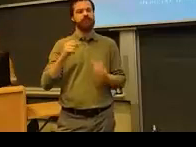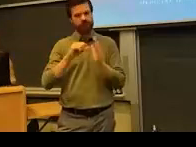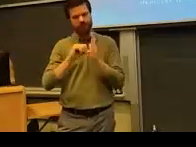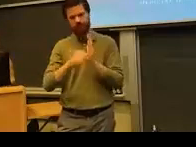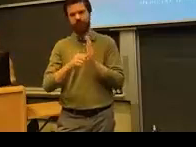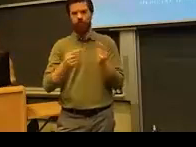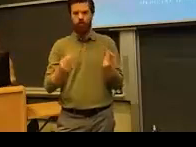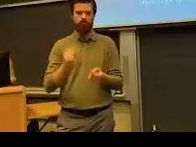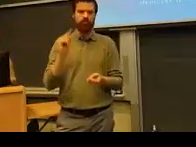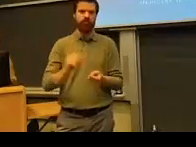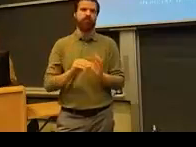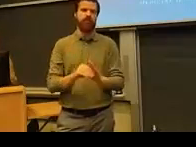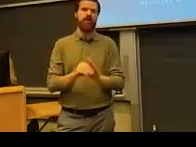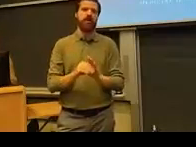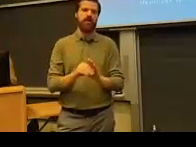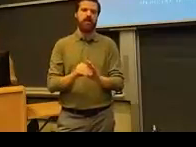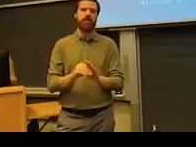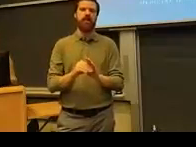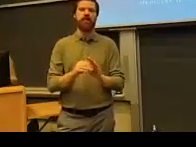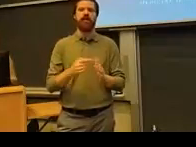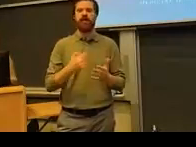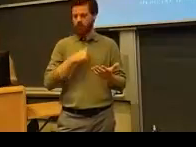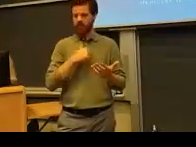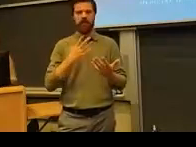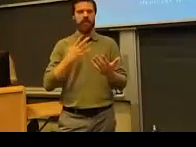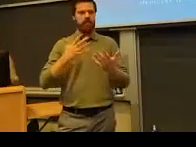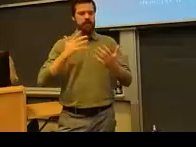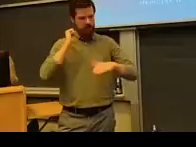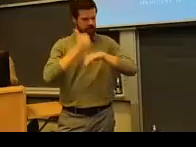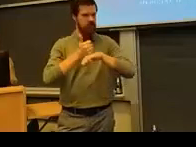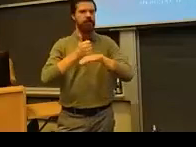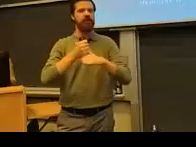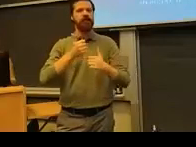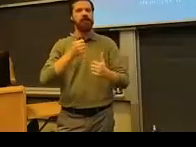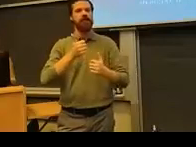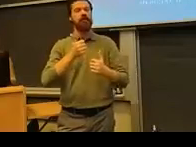reduction model that that we have been imposing um in terms of meeting patients where where